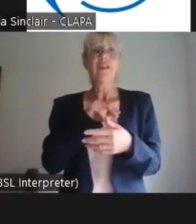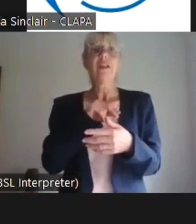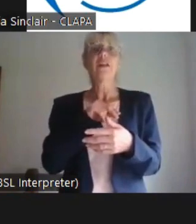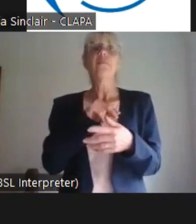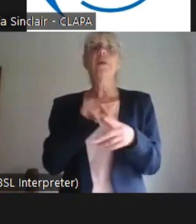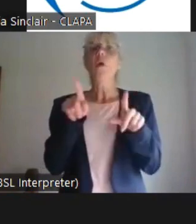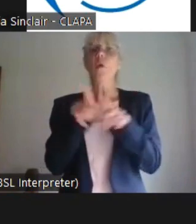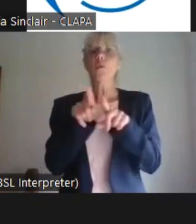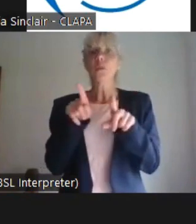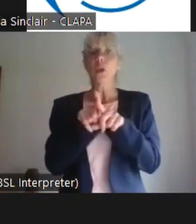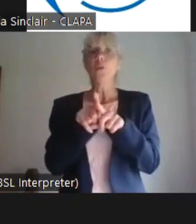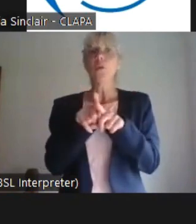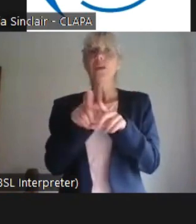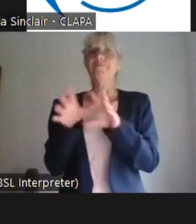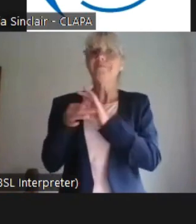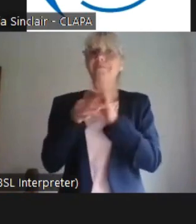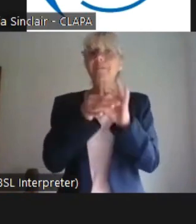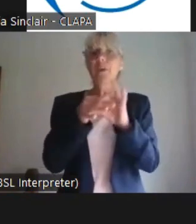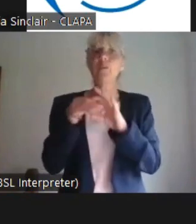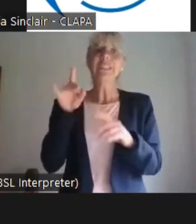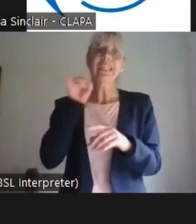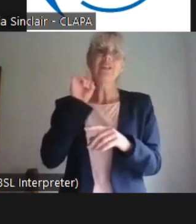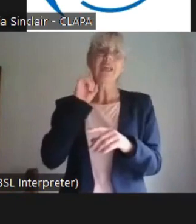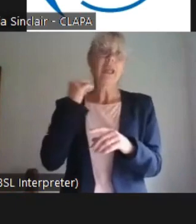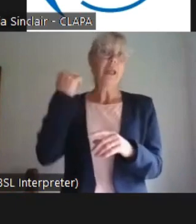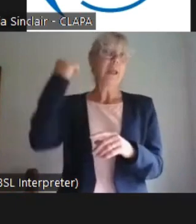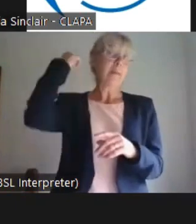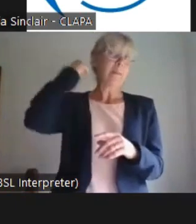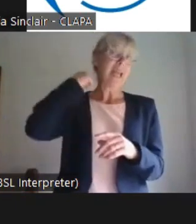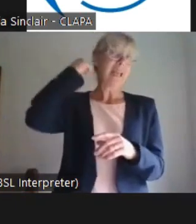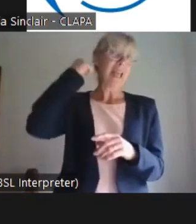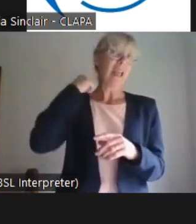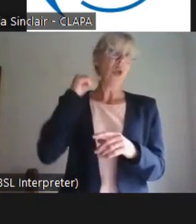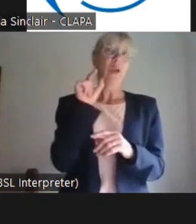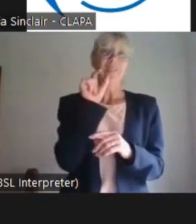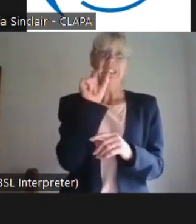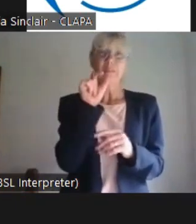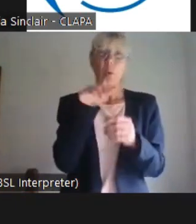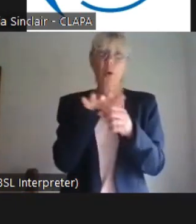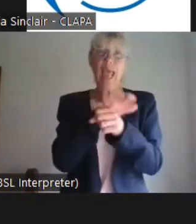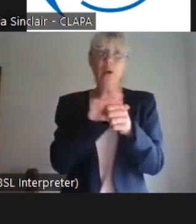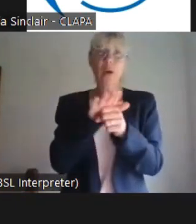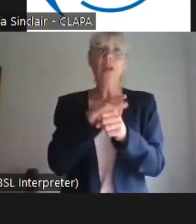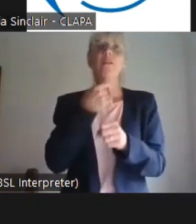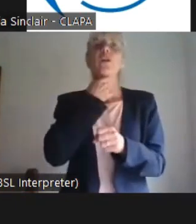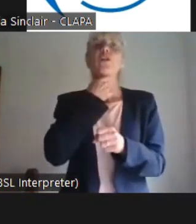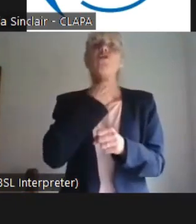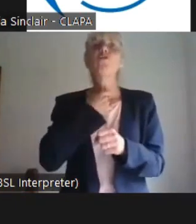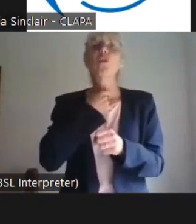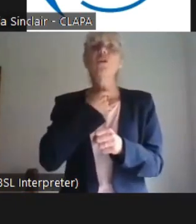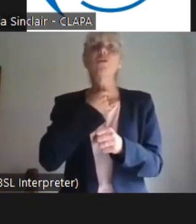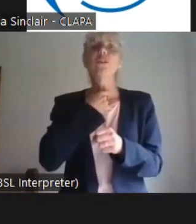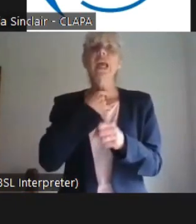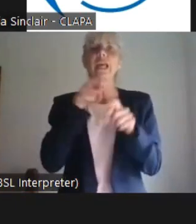and all back there you've got quite a small area of the throat and the nasopharynx that's behind